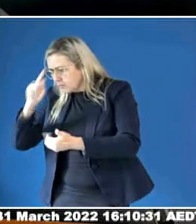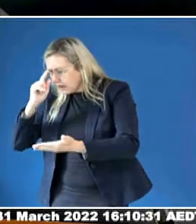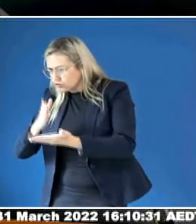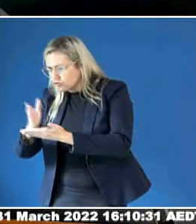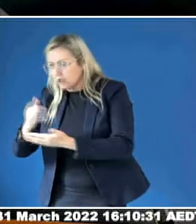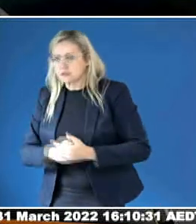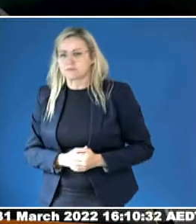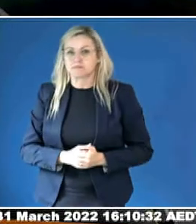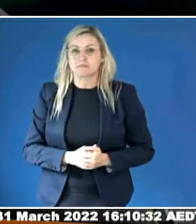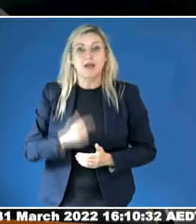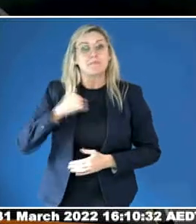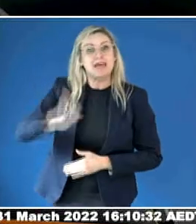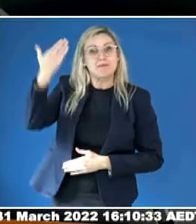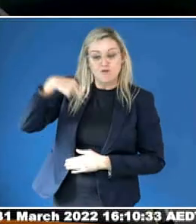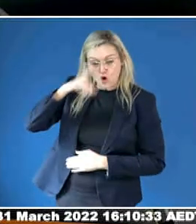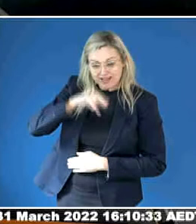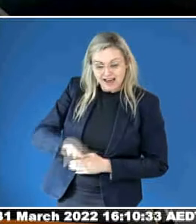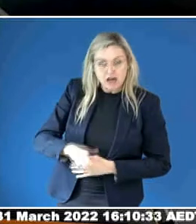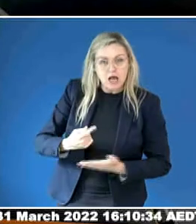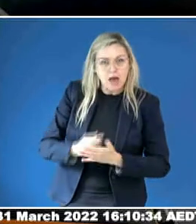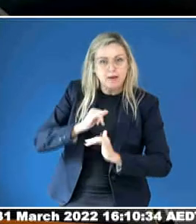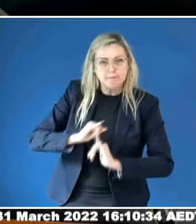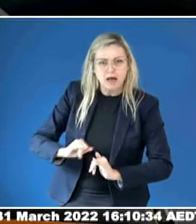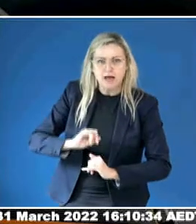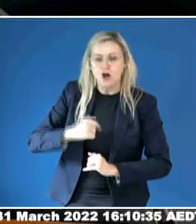a child, but I hear too many - from too many of my autistic peers that are still being